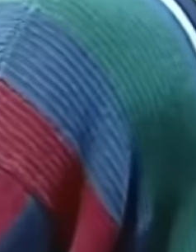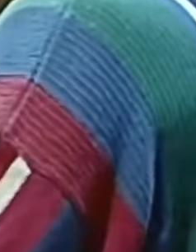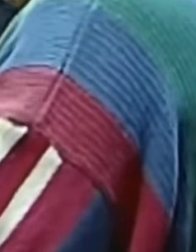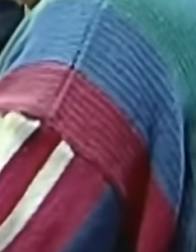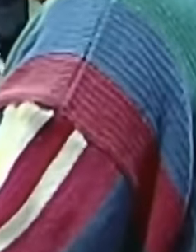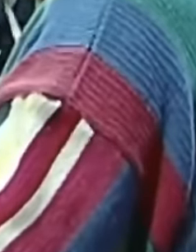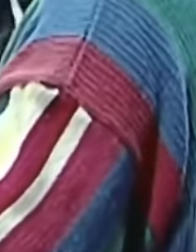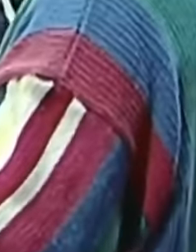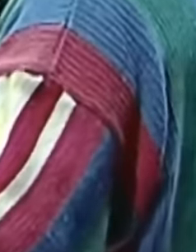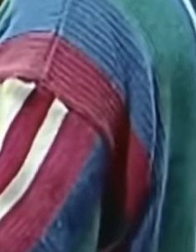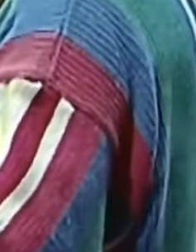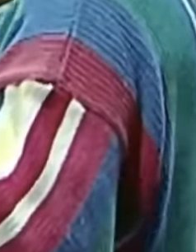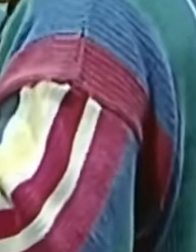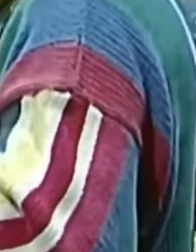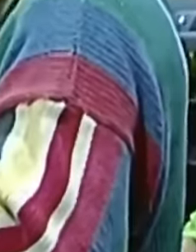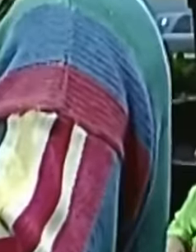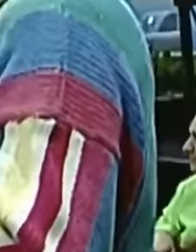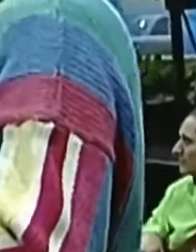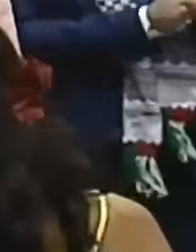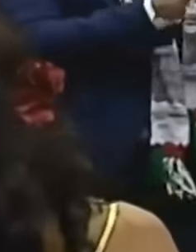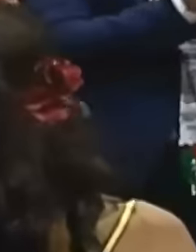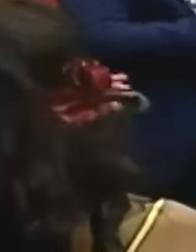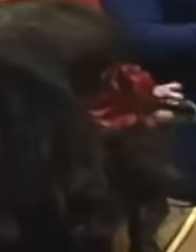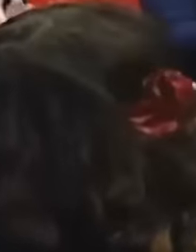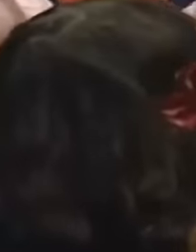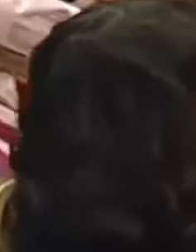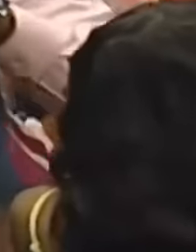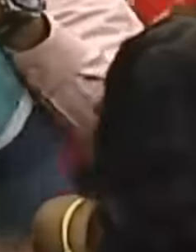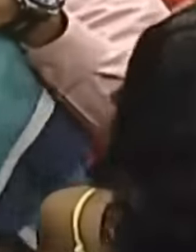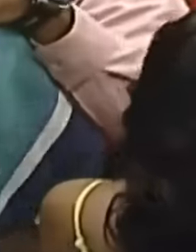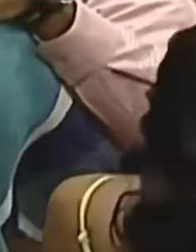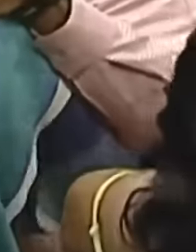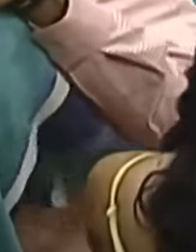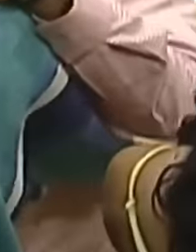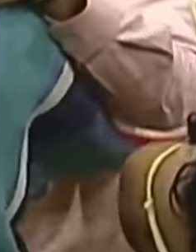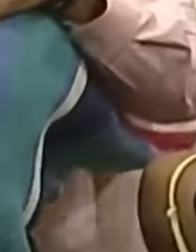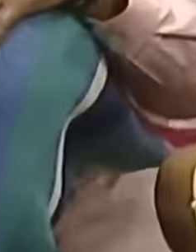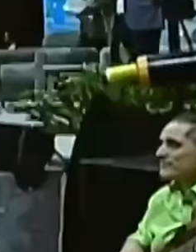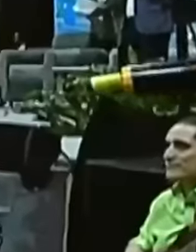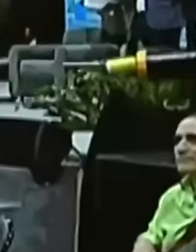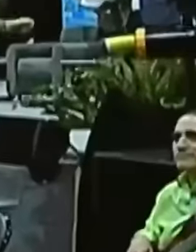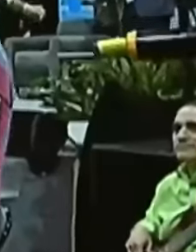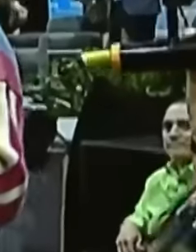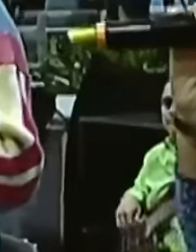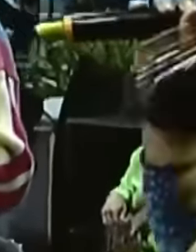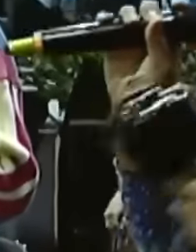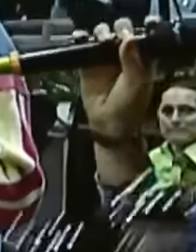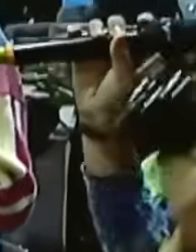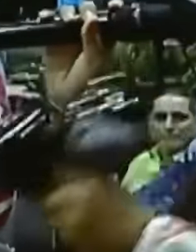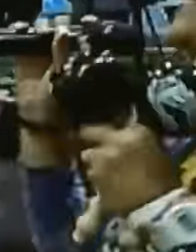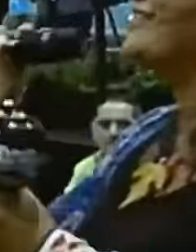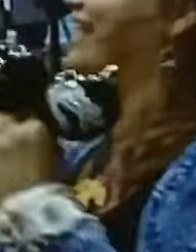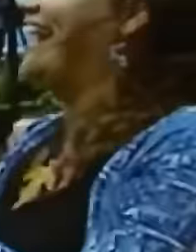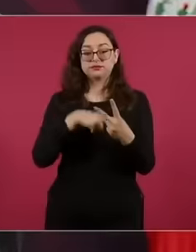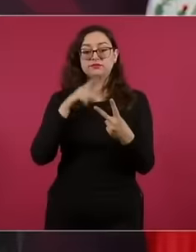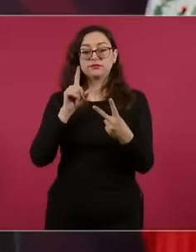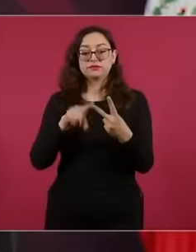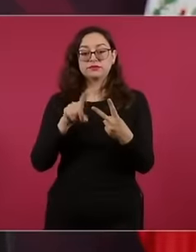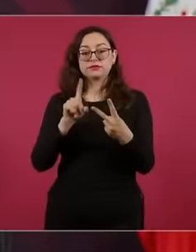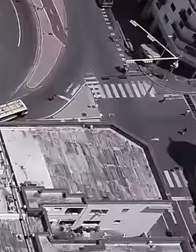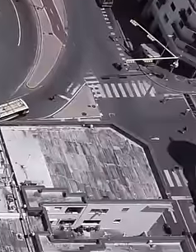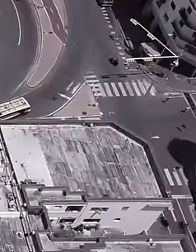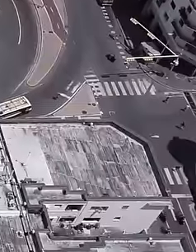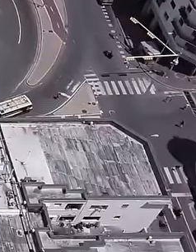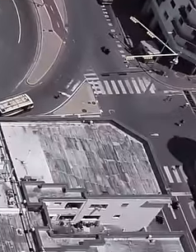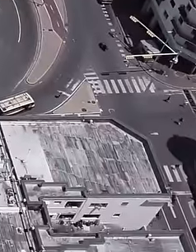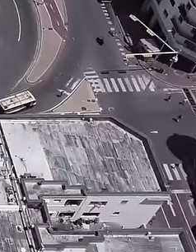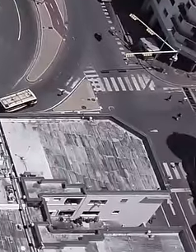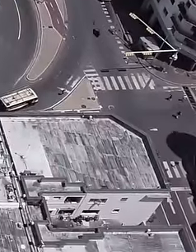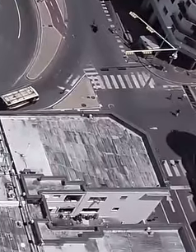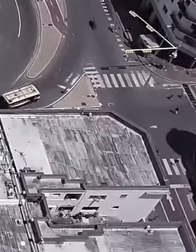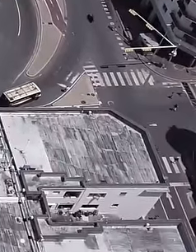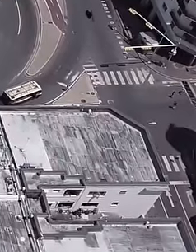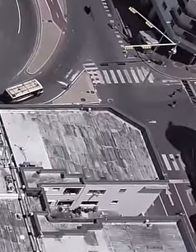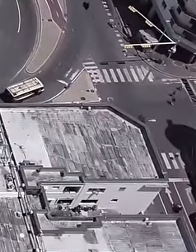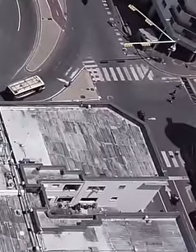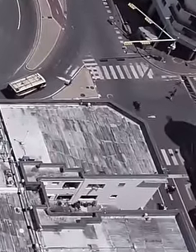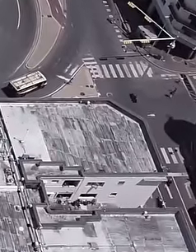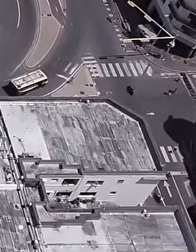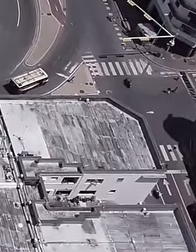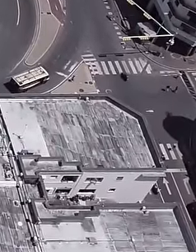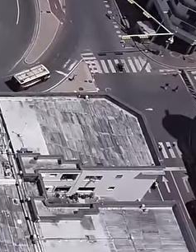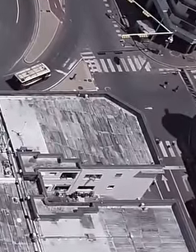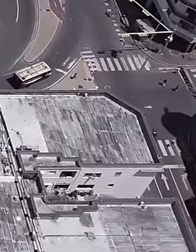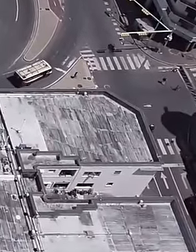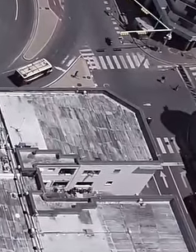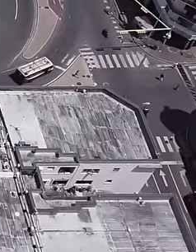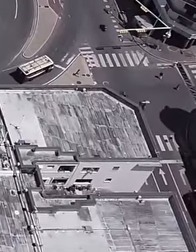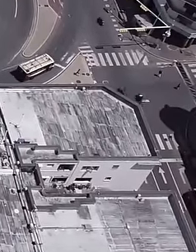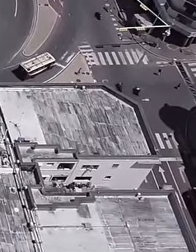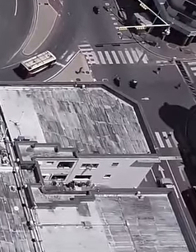violence, second, that the will of the Venezuelans be respected,